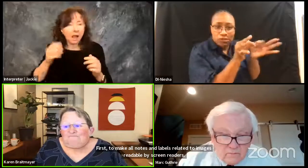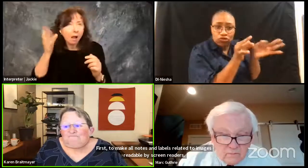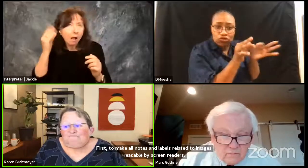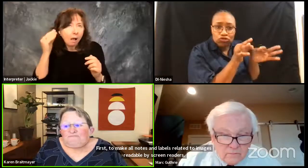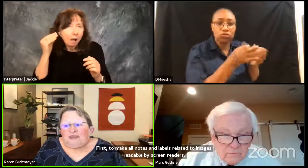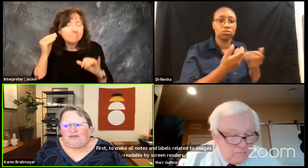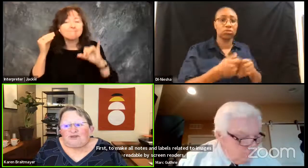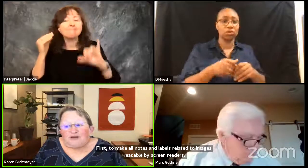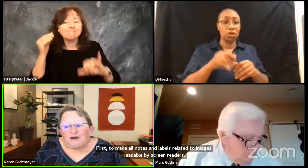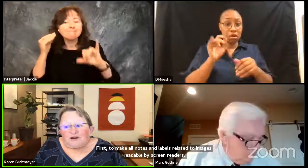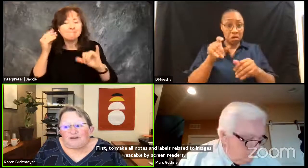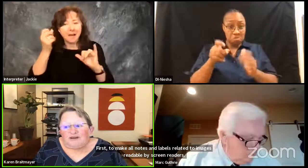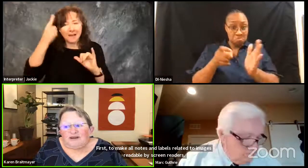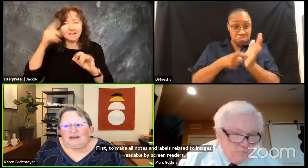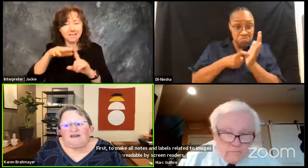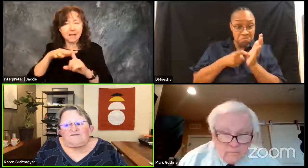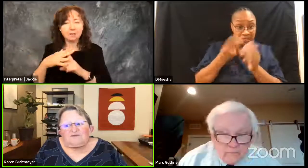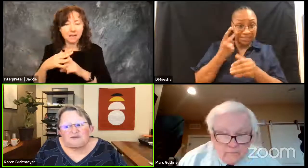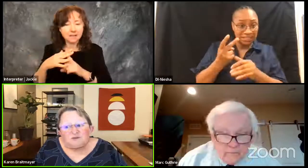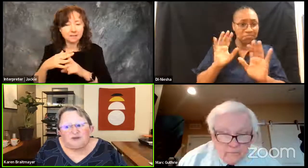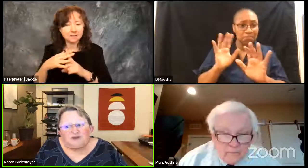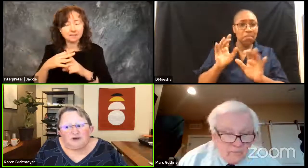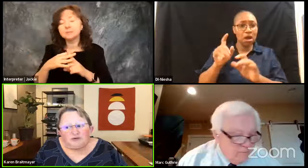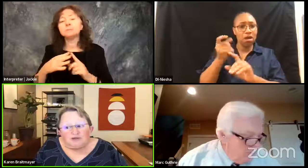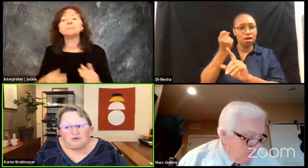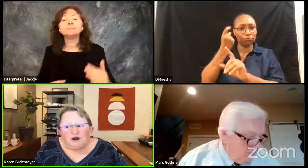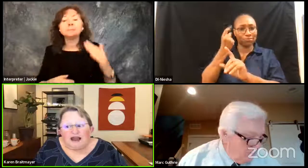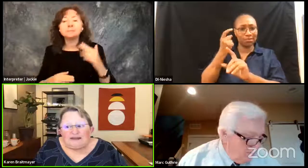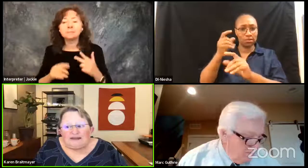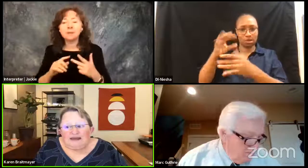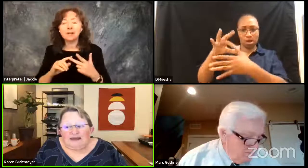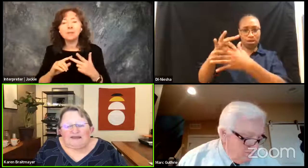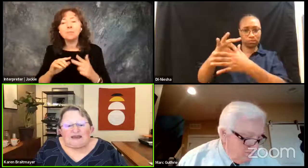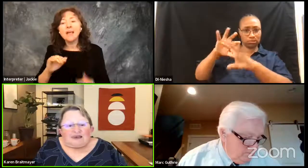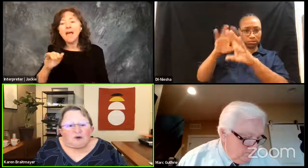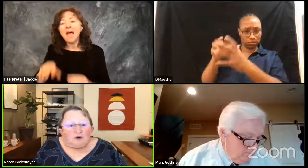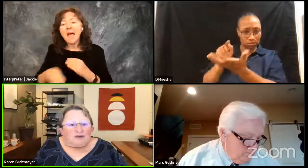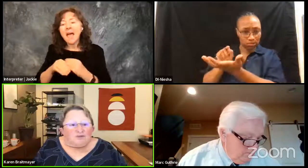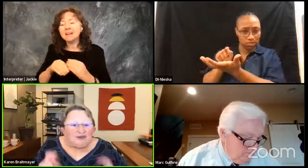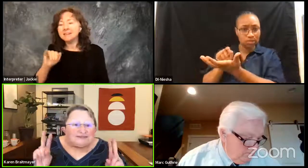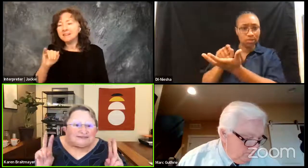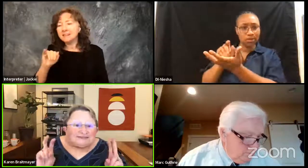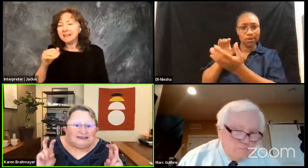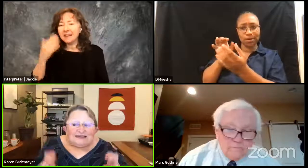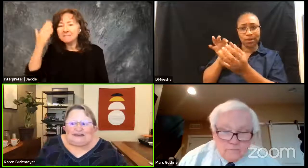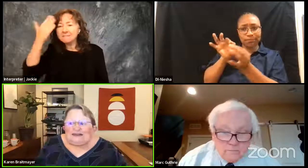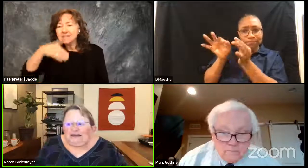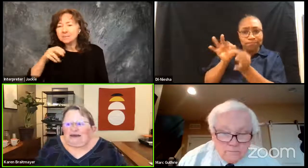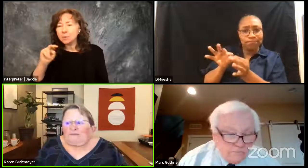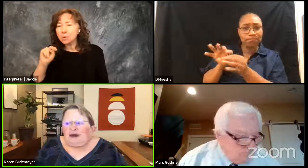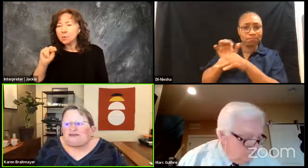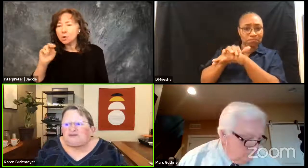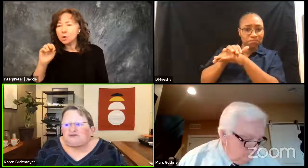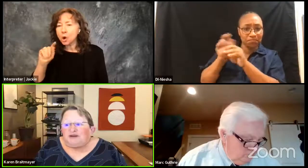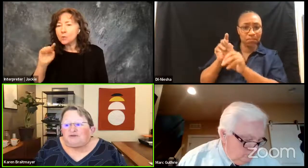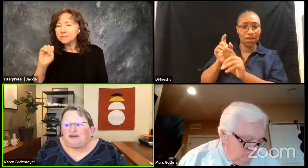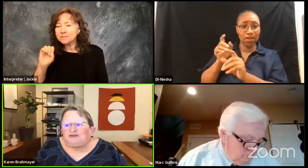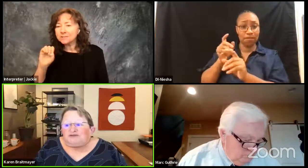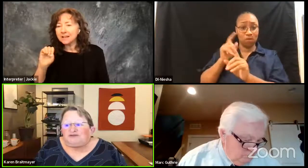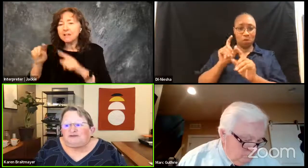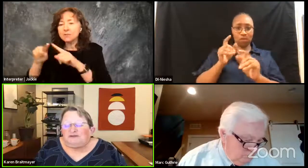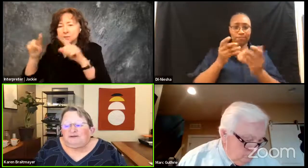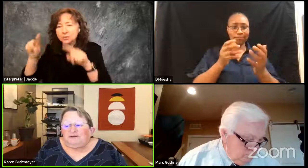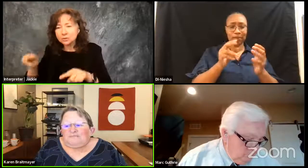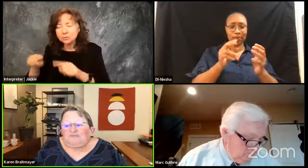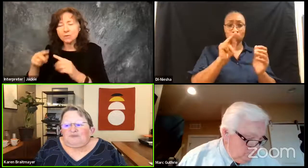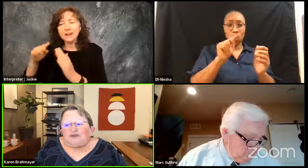Third, invisible notes were added that can only be seen by screen readers.